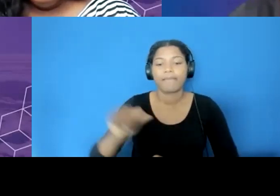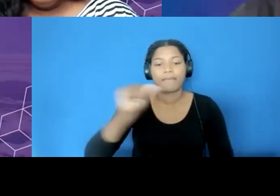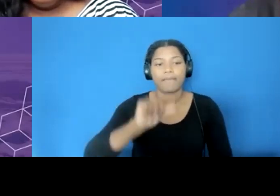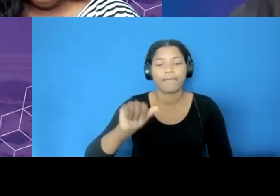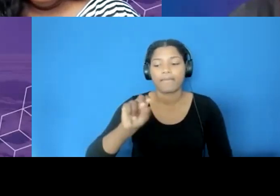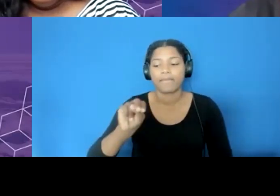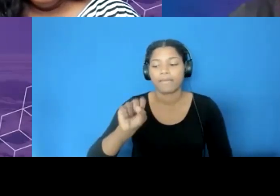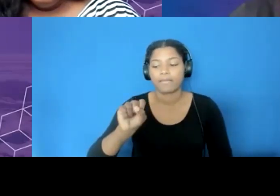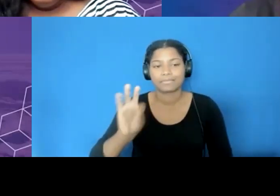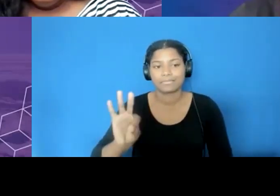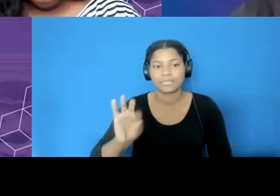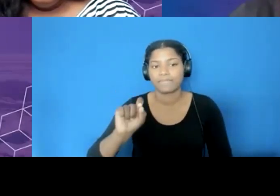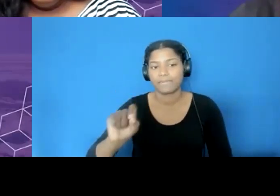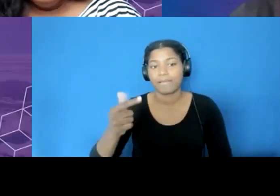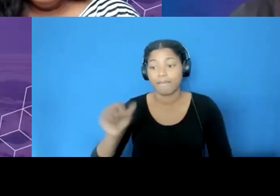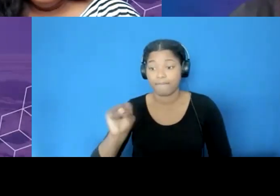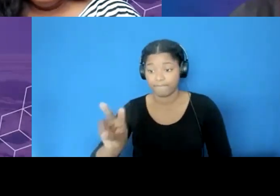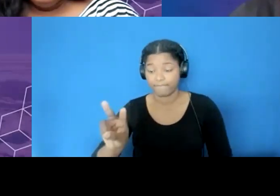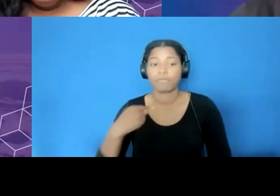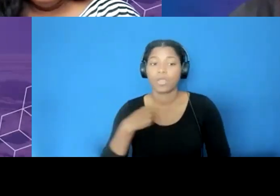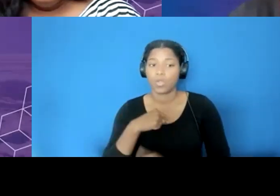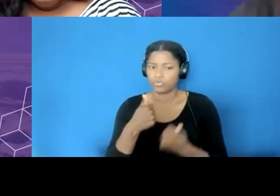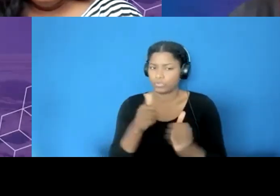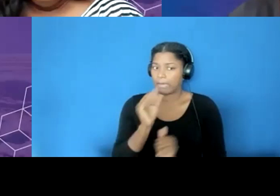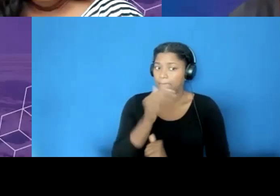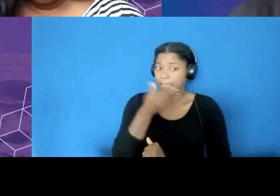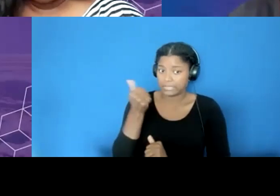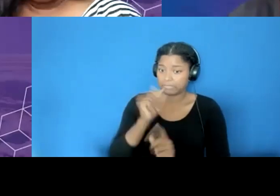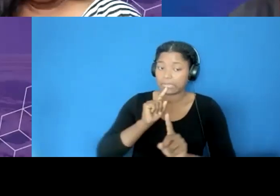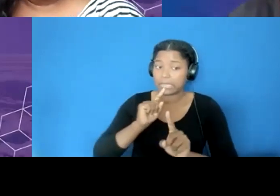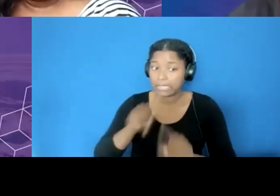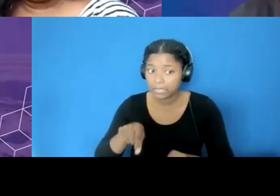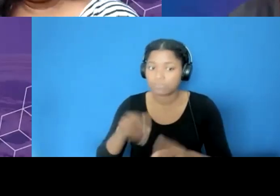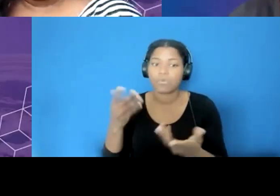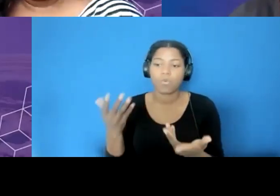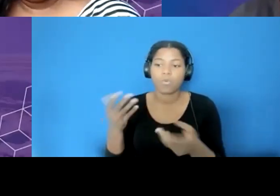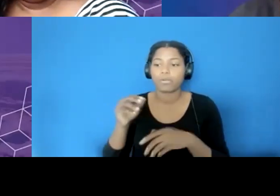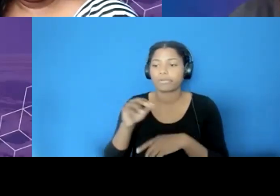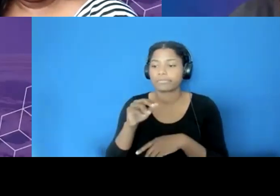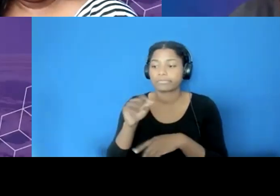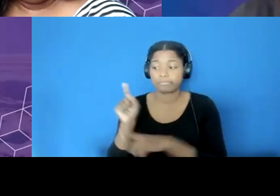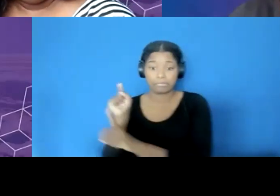And we will do our best to either answer that question or point you in the direction to somebody who can answer it.